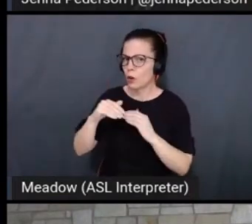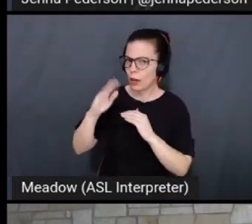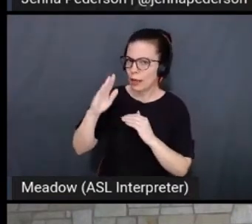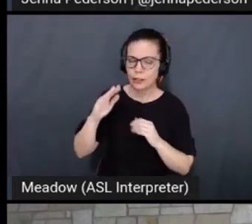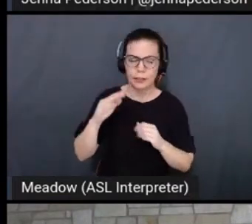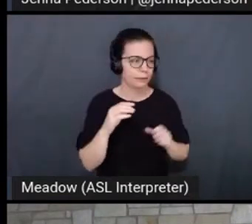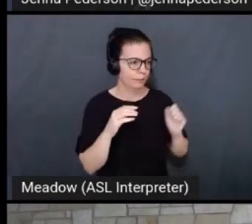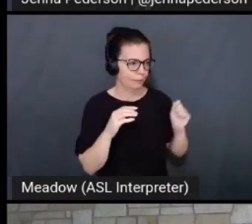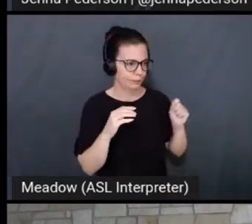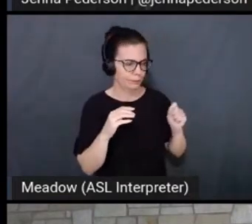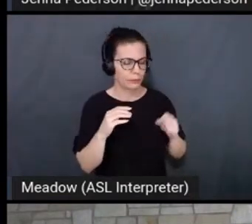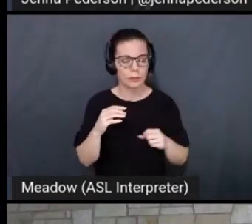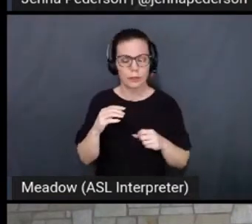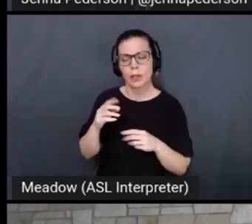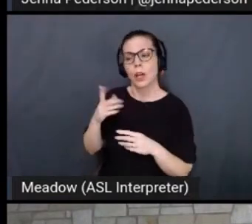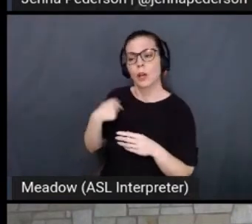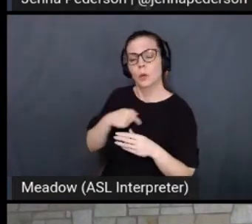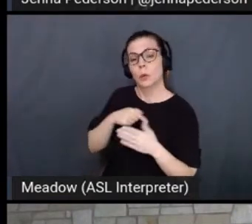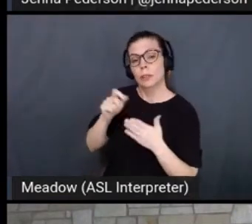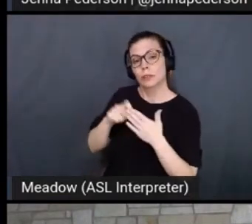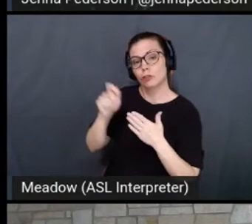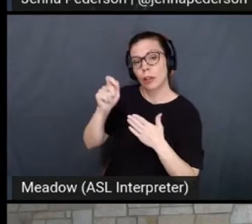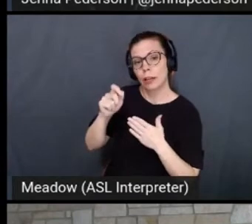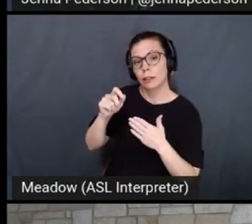We checked the enable button